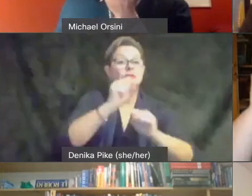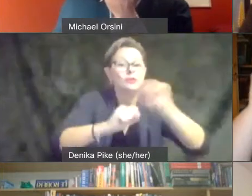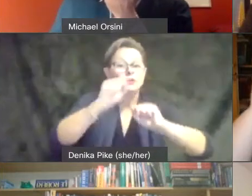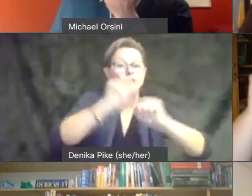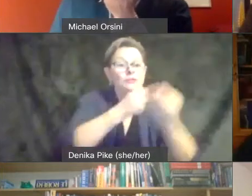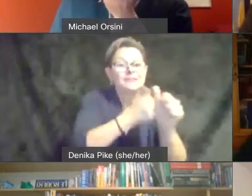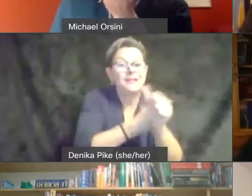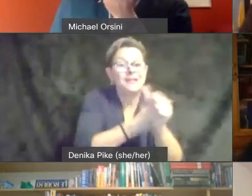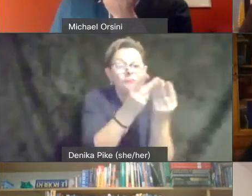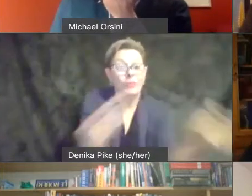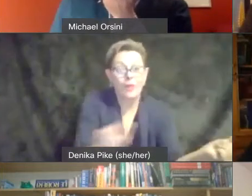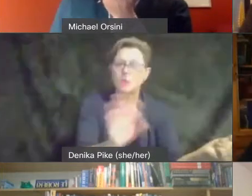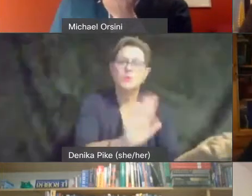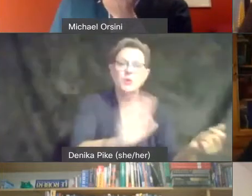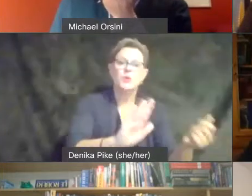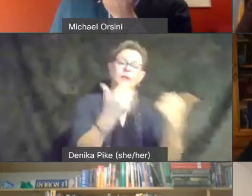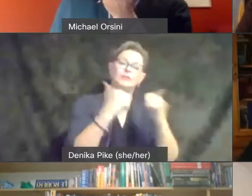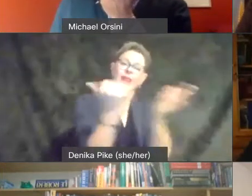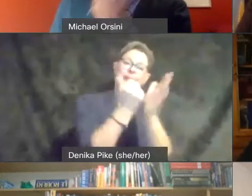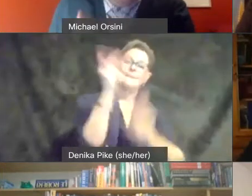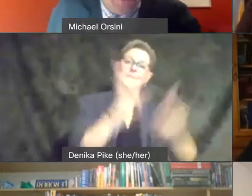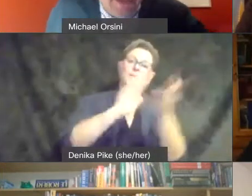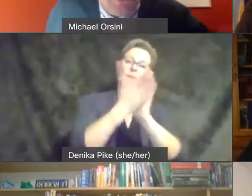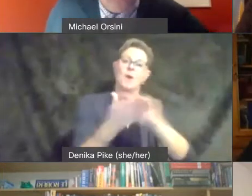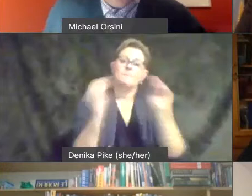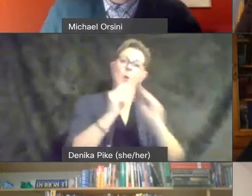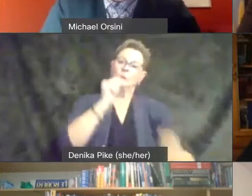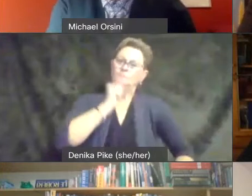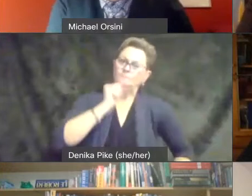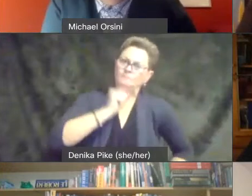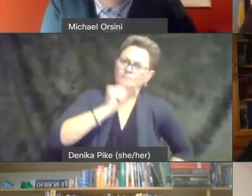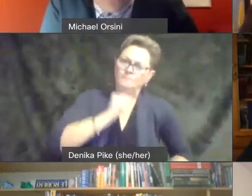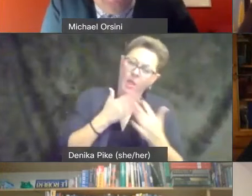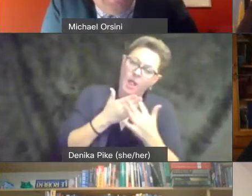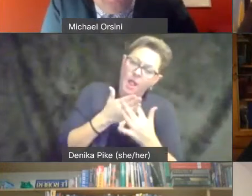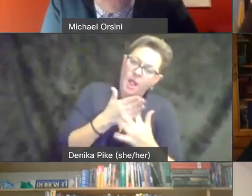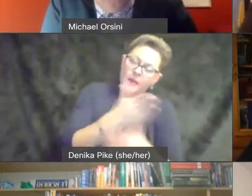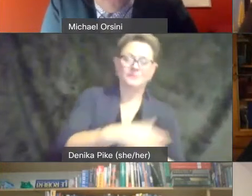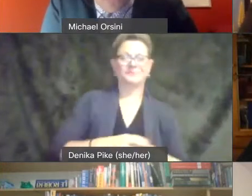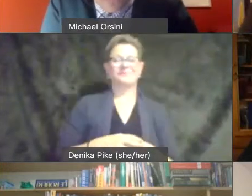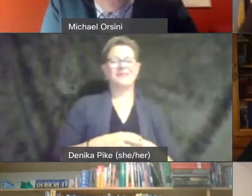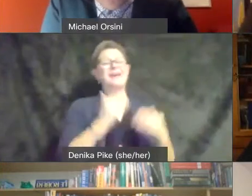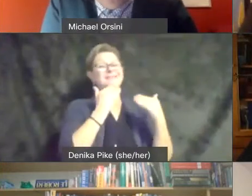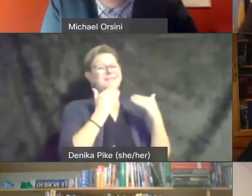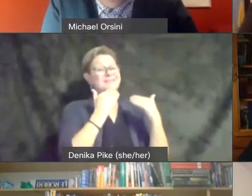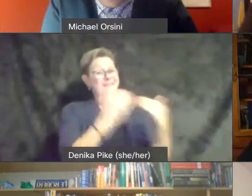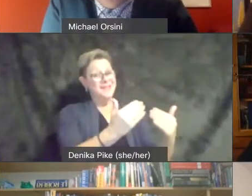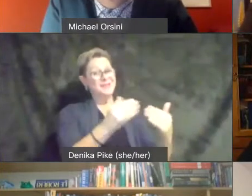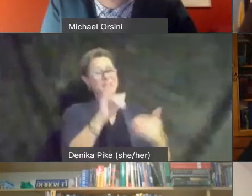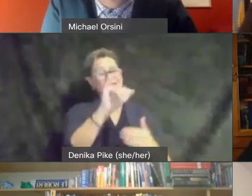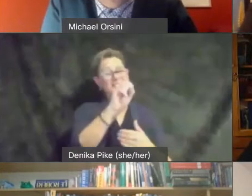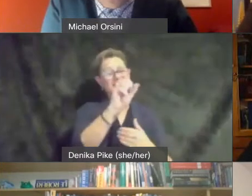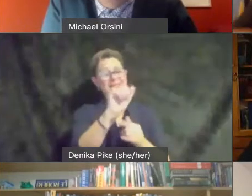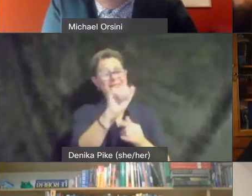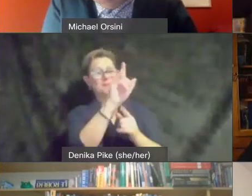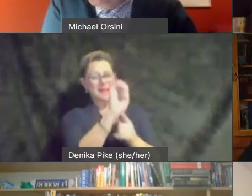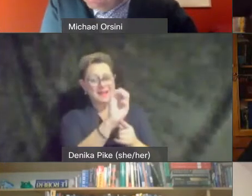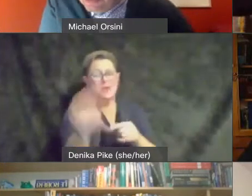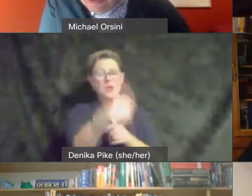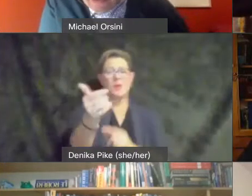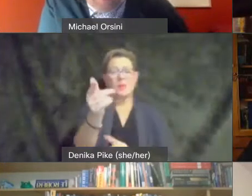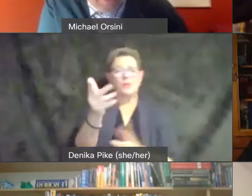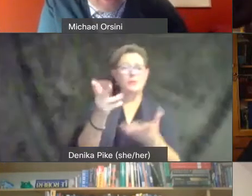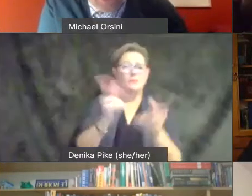Dr. RCD thanks so much easily. And Andrew and thanks to Isabel and the Nexus folks for the for the kind of invitation.